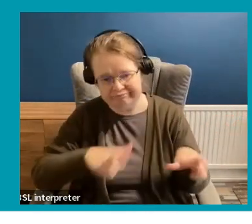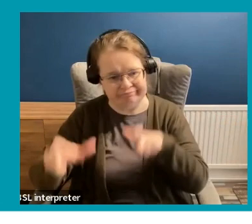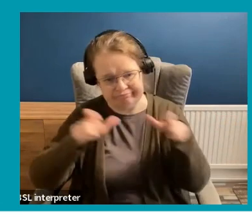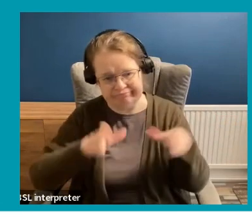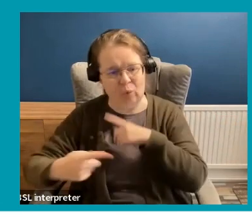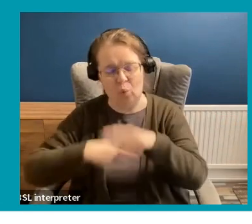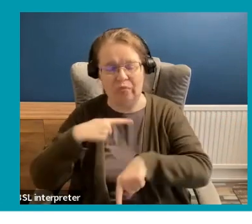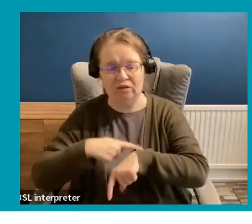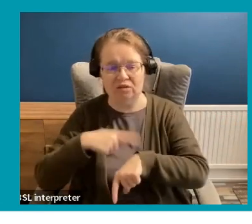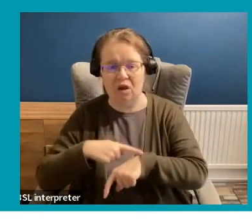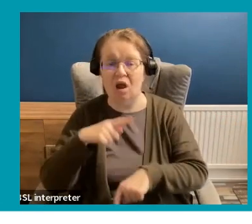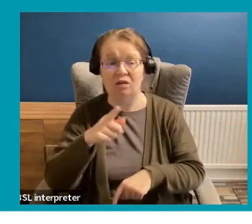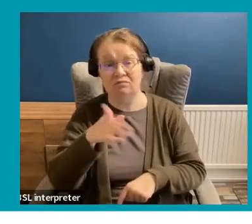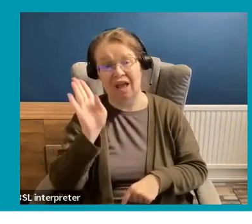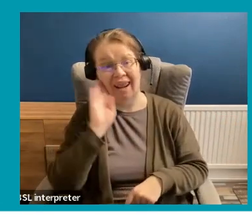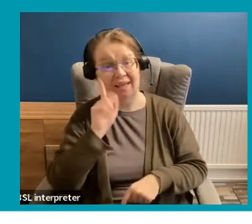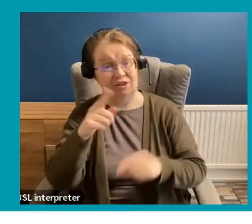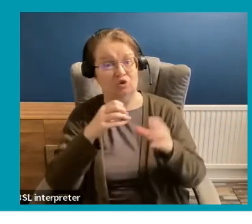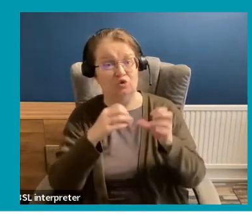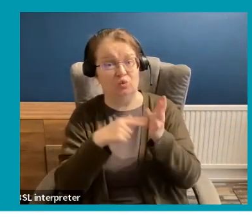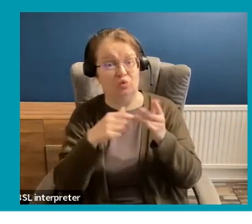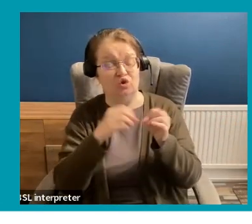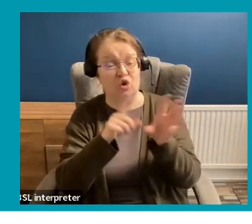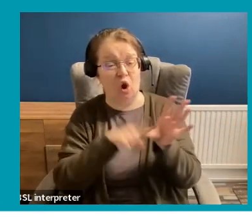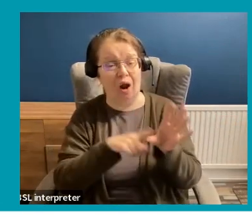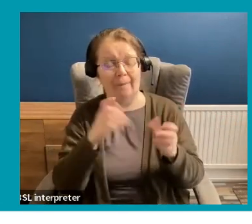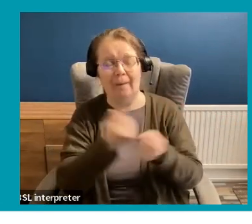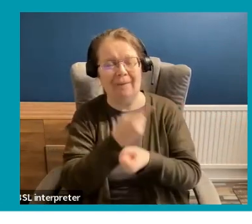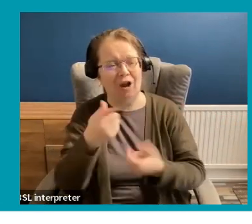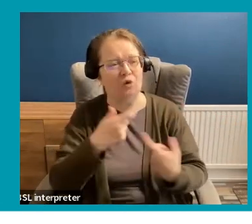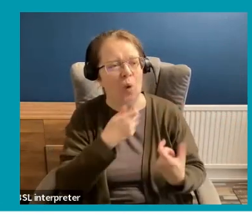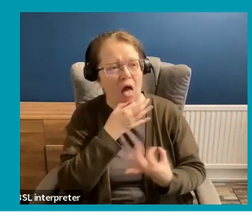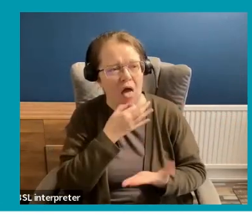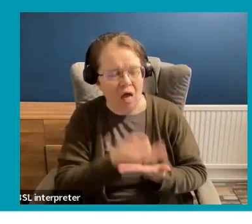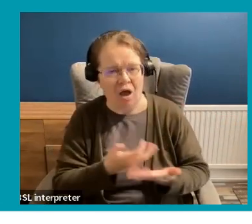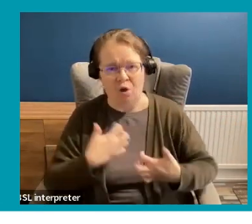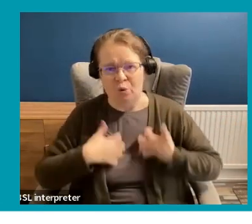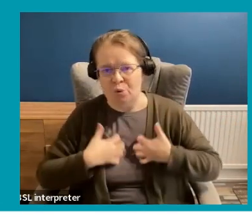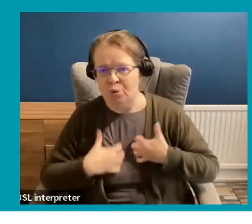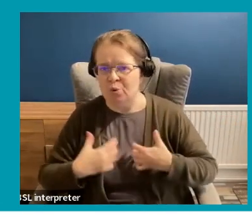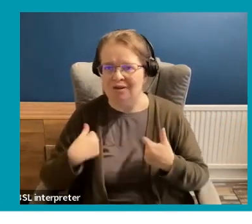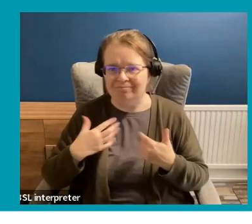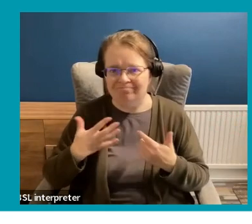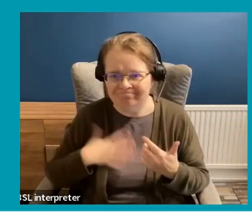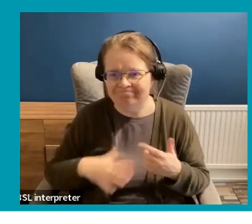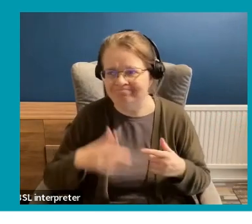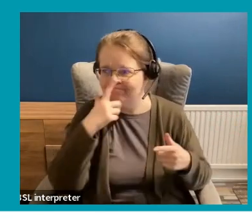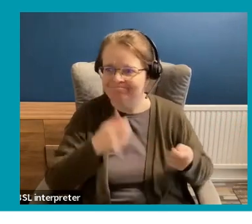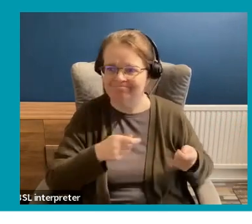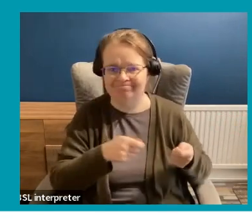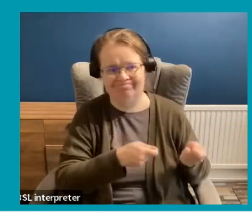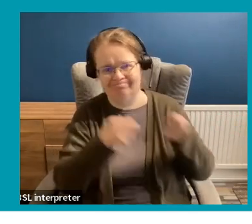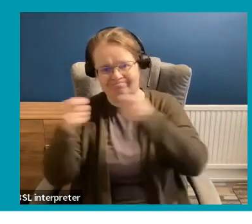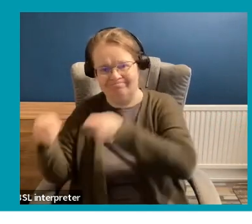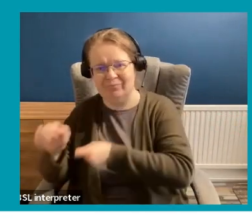listening to Toby has energized you and made you think that this is something you can take into your organization.